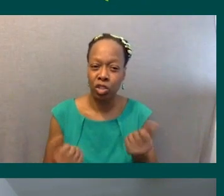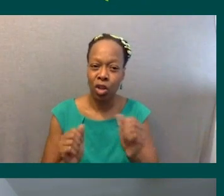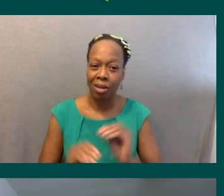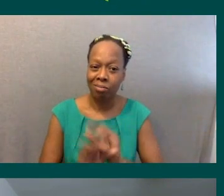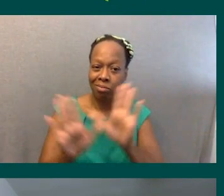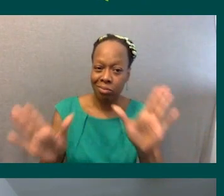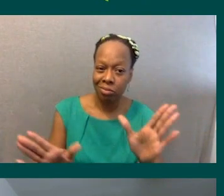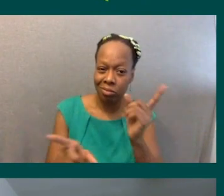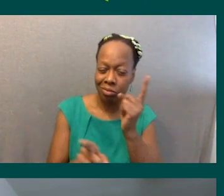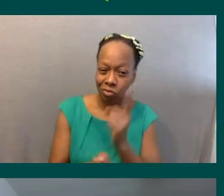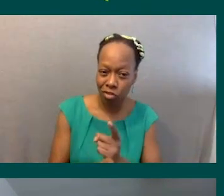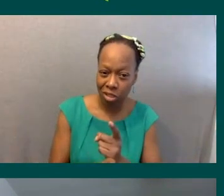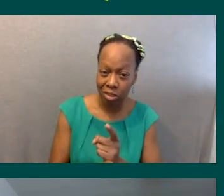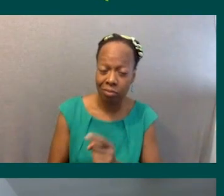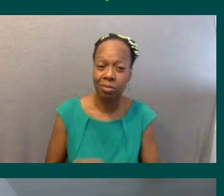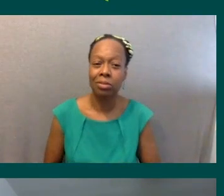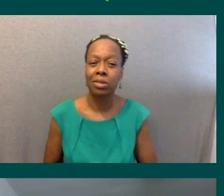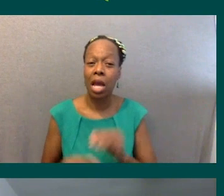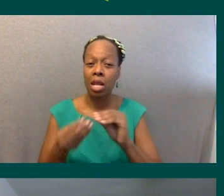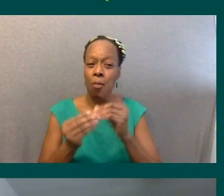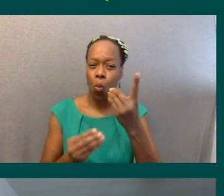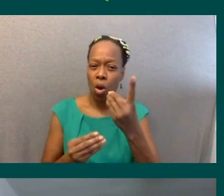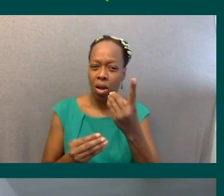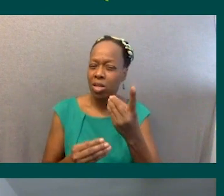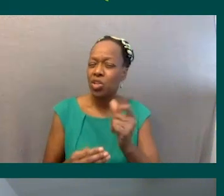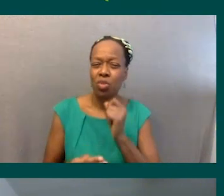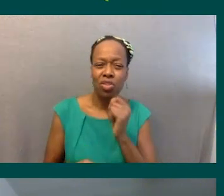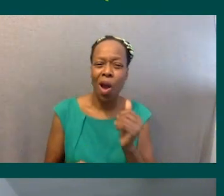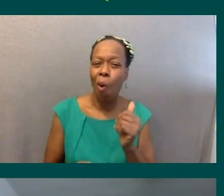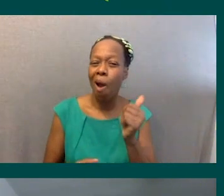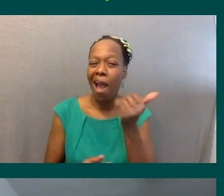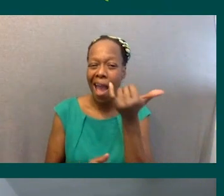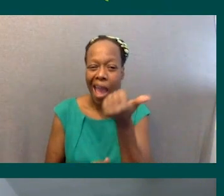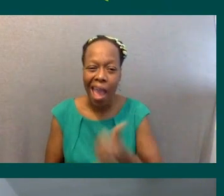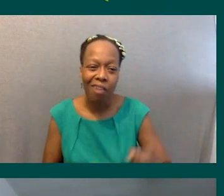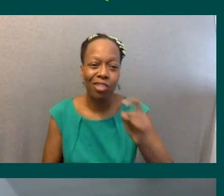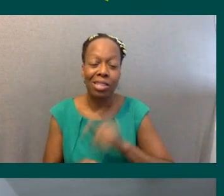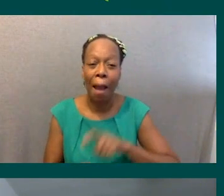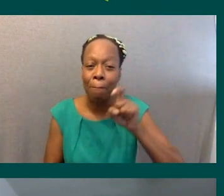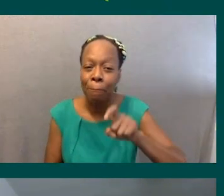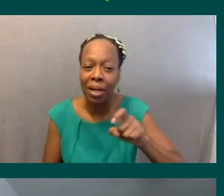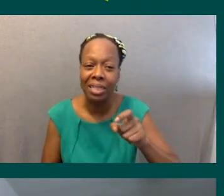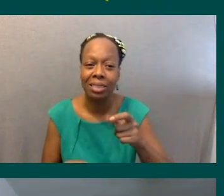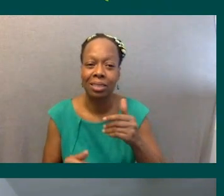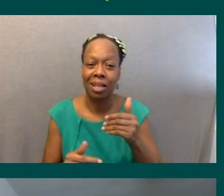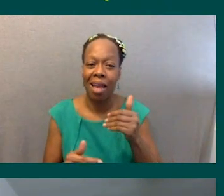is that correct? Yes, it is very correct, and very often we're the ones